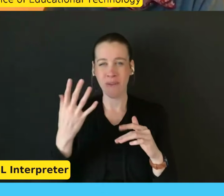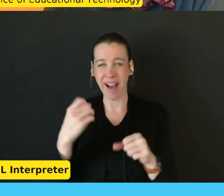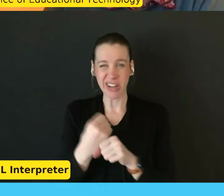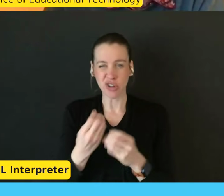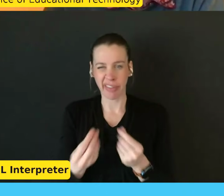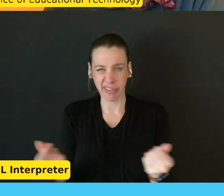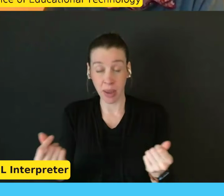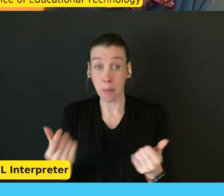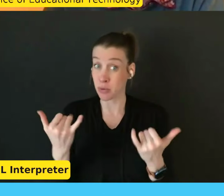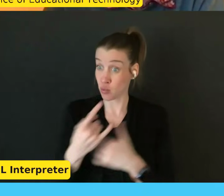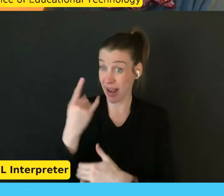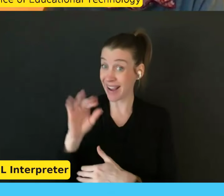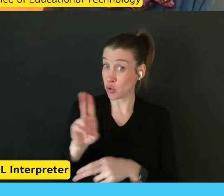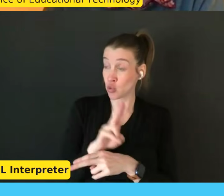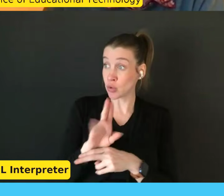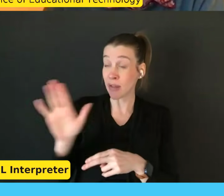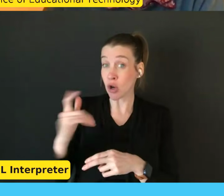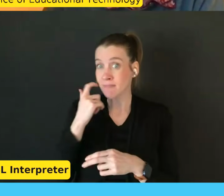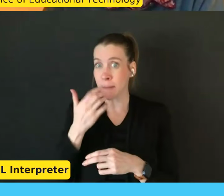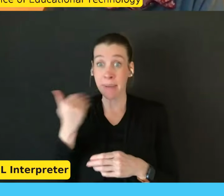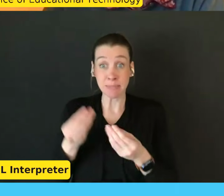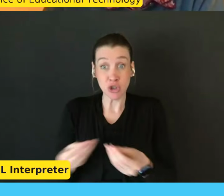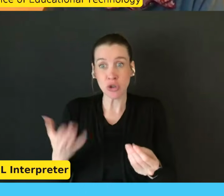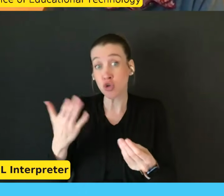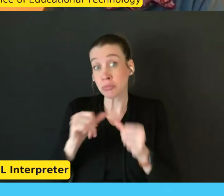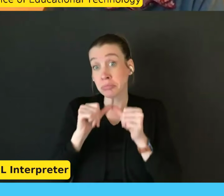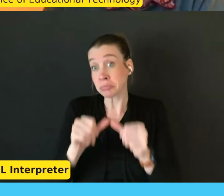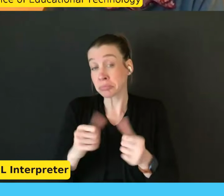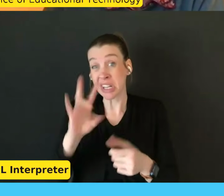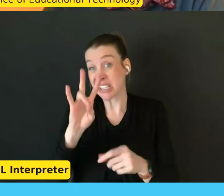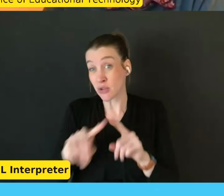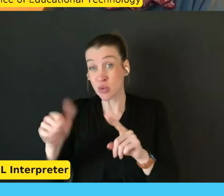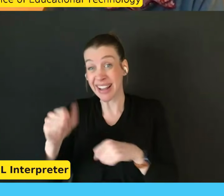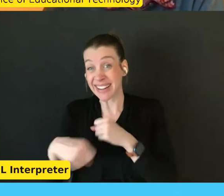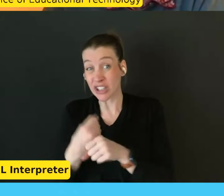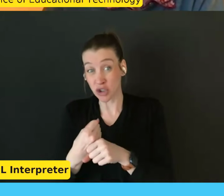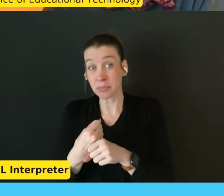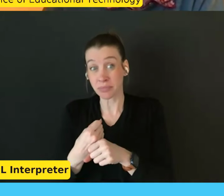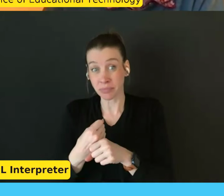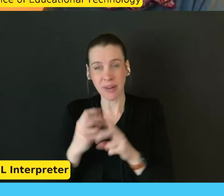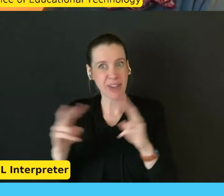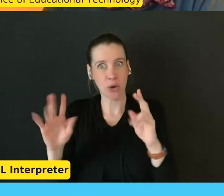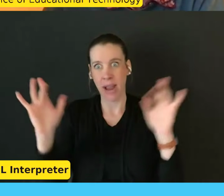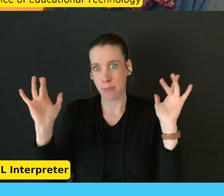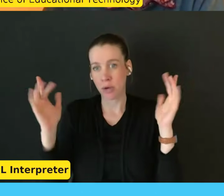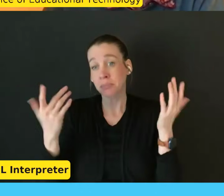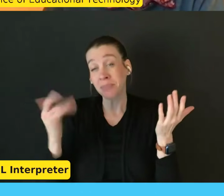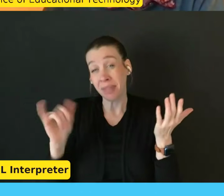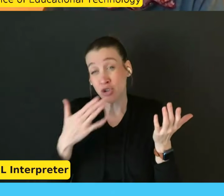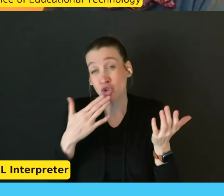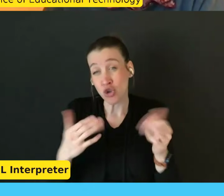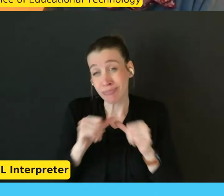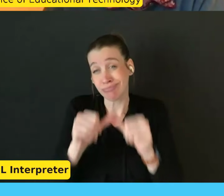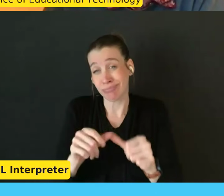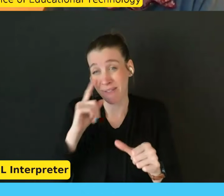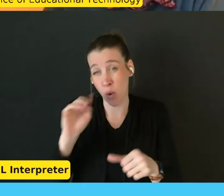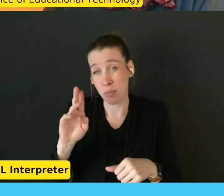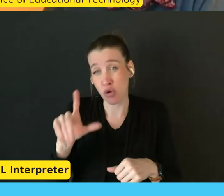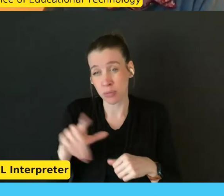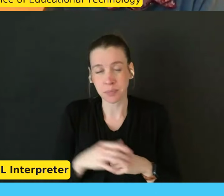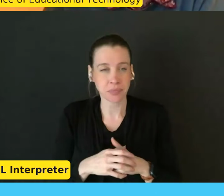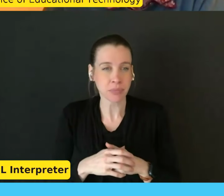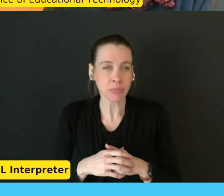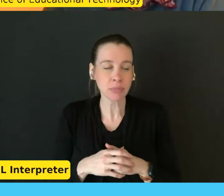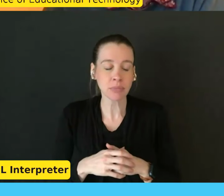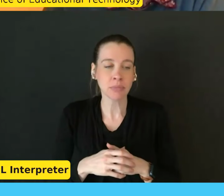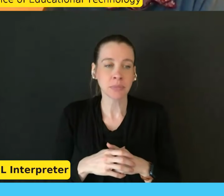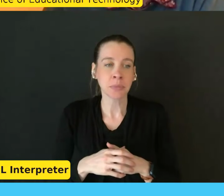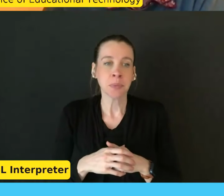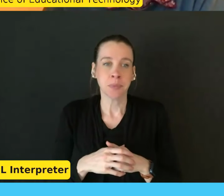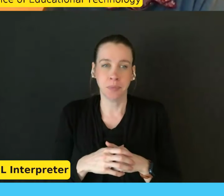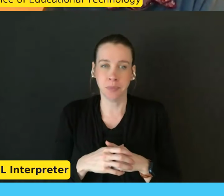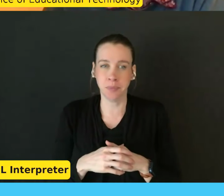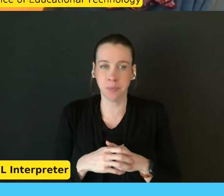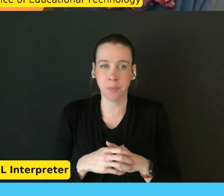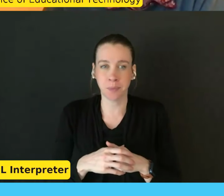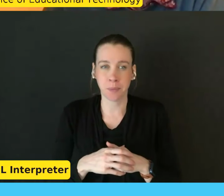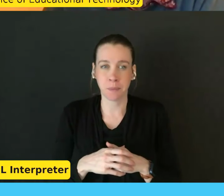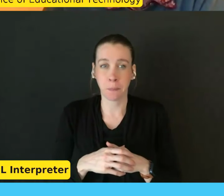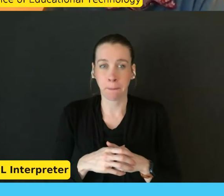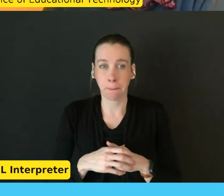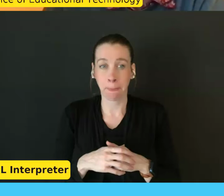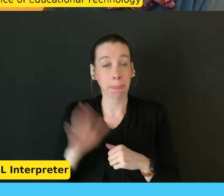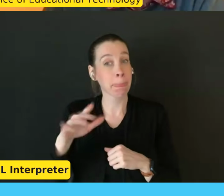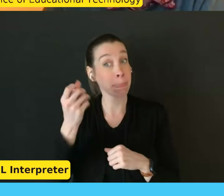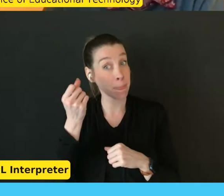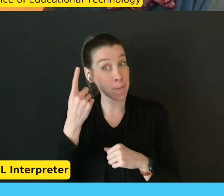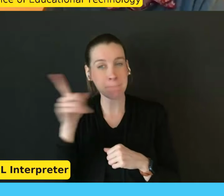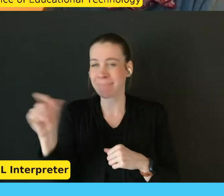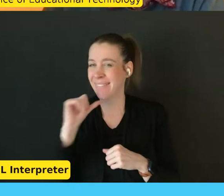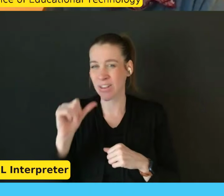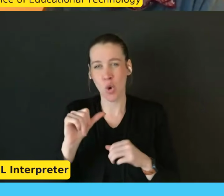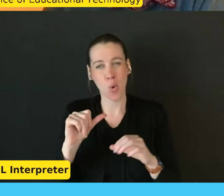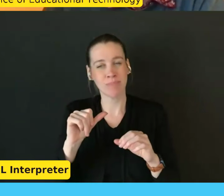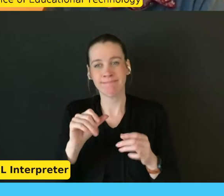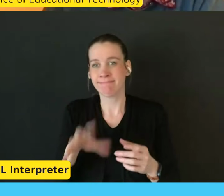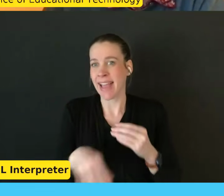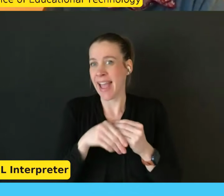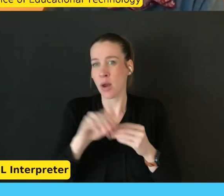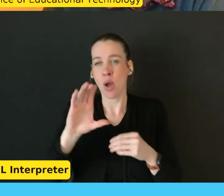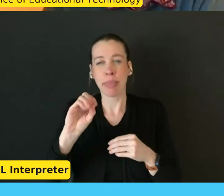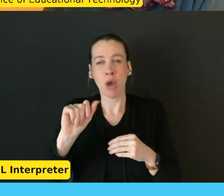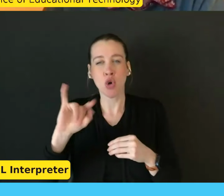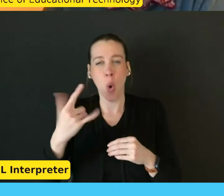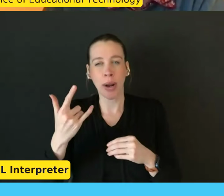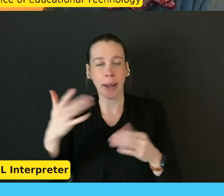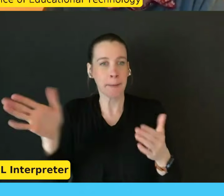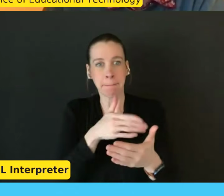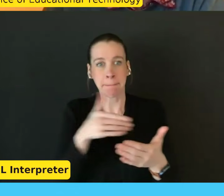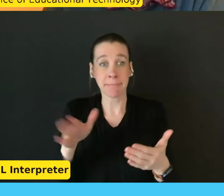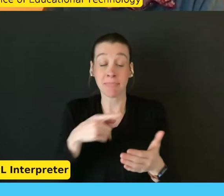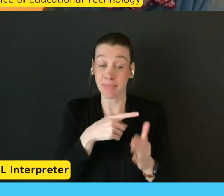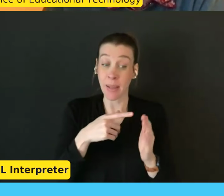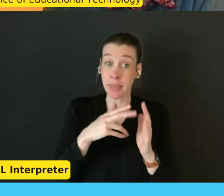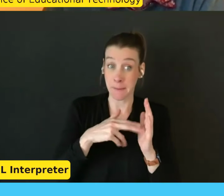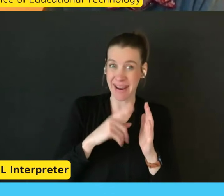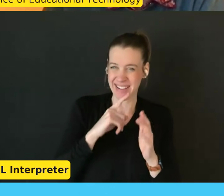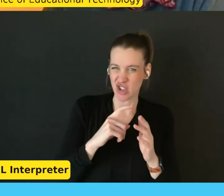blews, purples -- more blues and purples, versus oranges and red. They have developed now the materials that they use to create the paint is now more durable. And, it lasts a lot longer, against the UV rays, so 20 years ago, a mural would be vibrant for maybe 4-5 years. Now